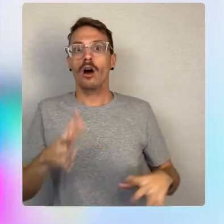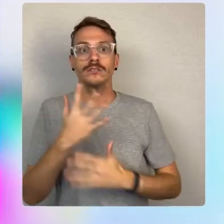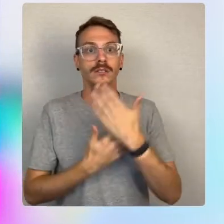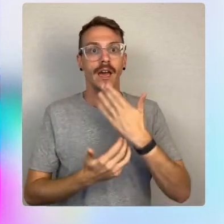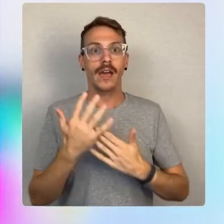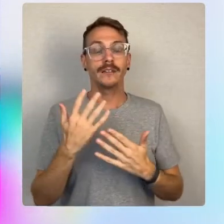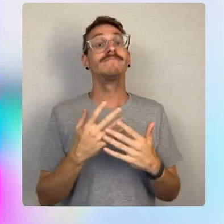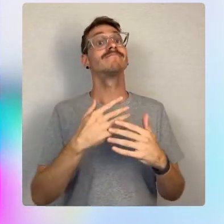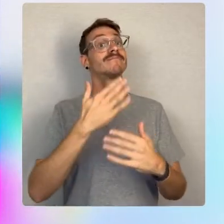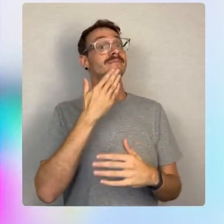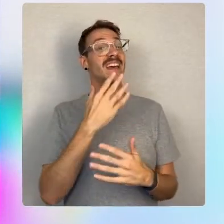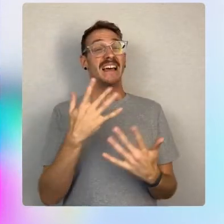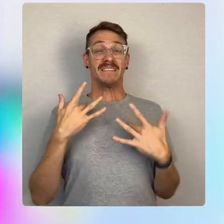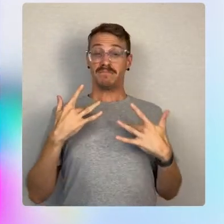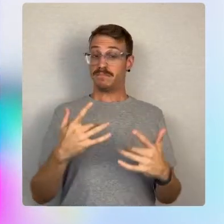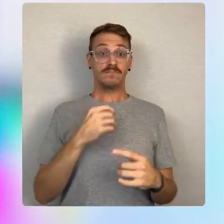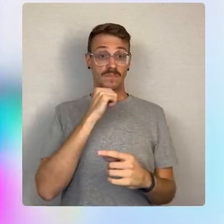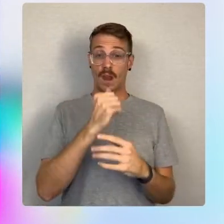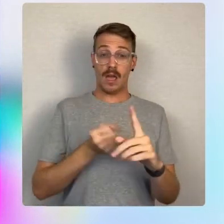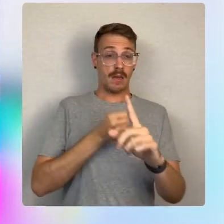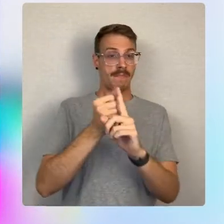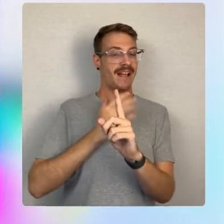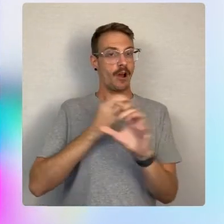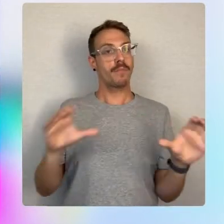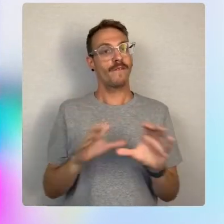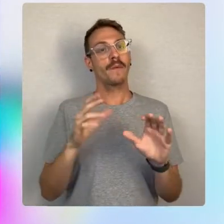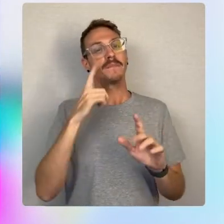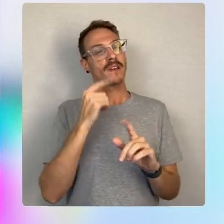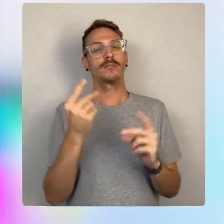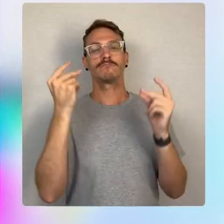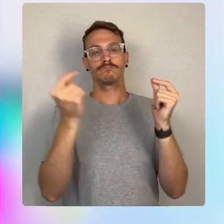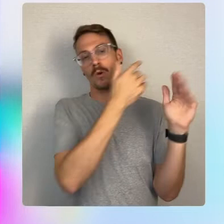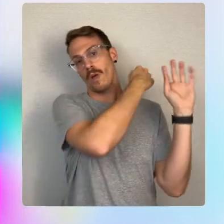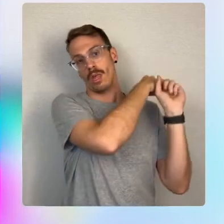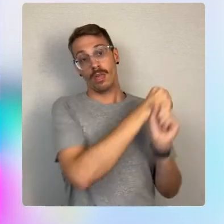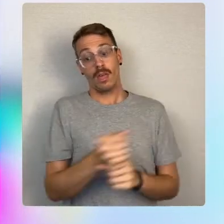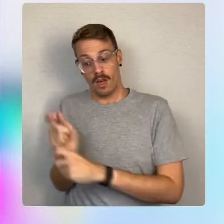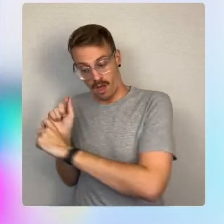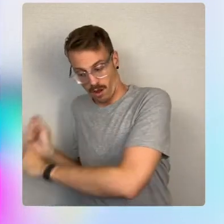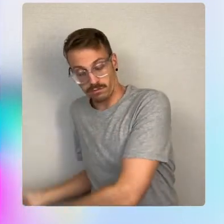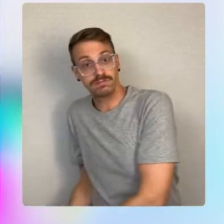Thankfully, it doesn't impact performance for us 'cause you regain tracking before you hit the ball.